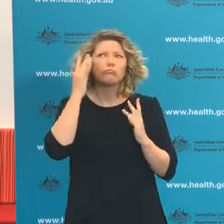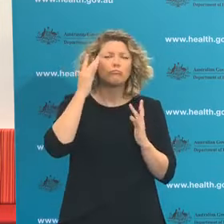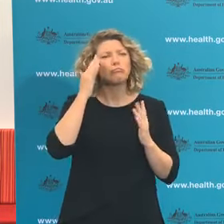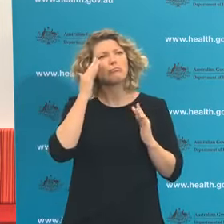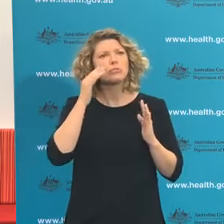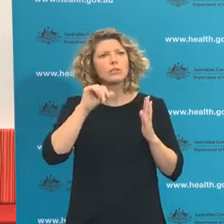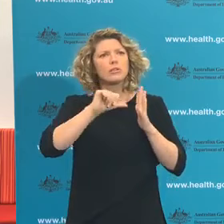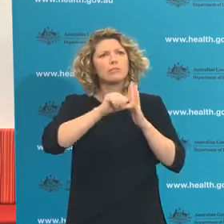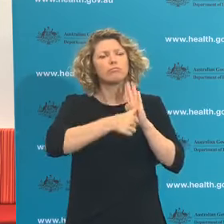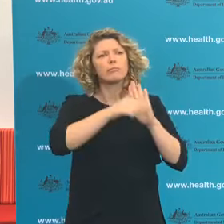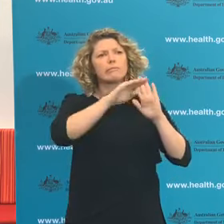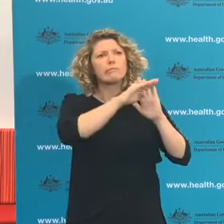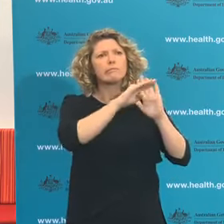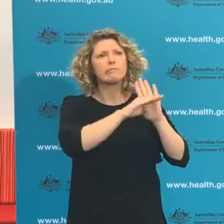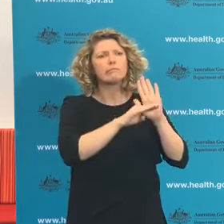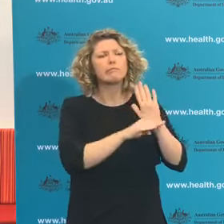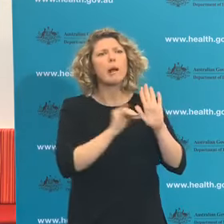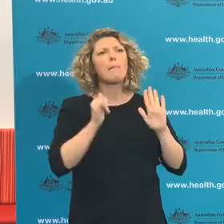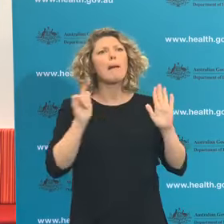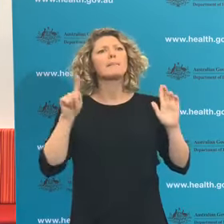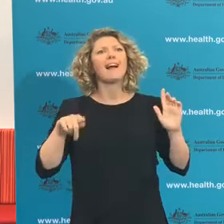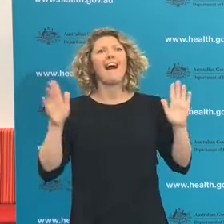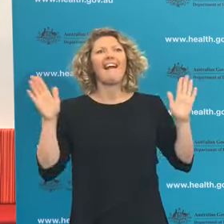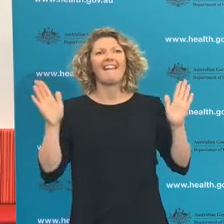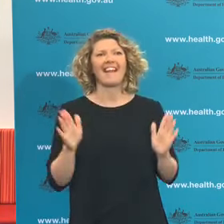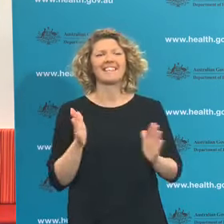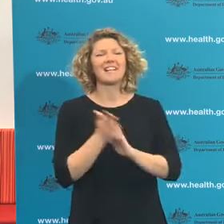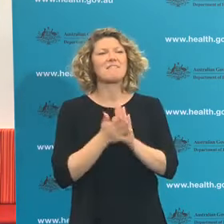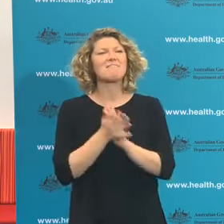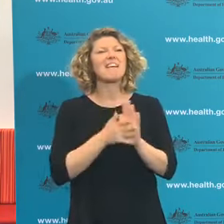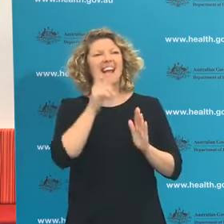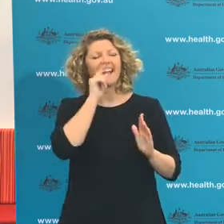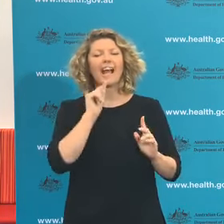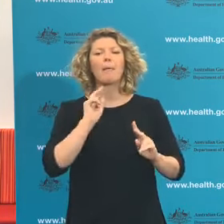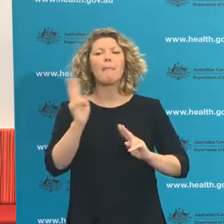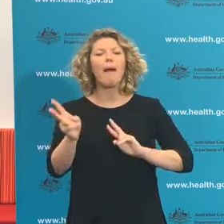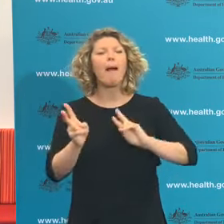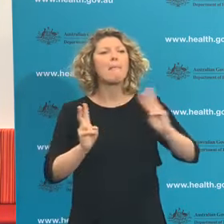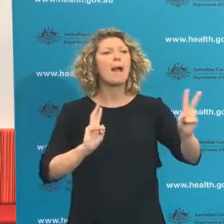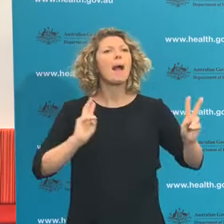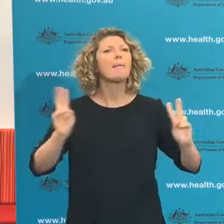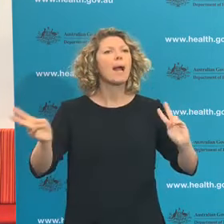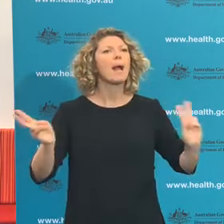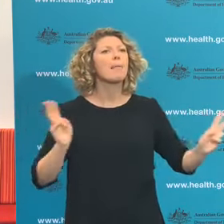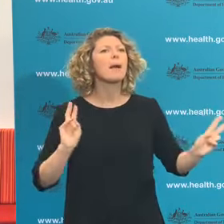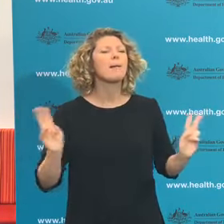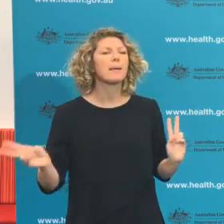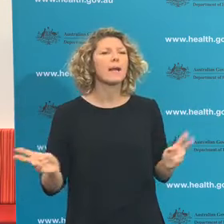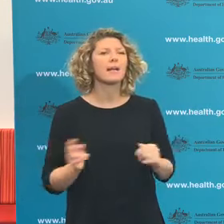cautious steps that we want to take, we all want to take, but no one in Australia